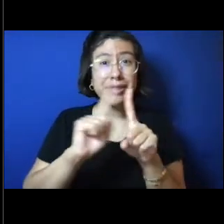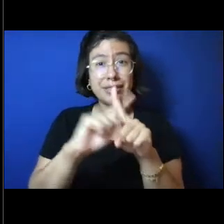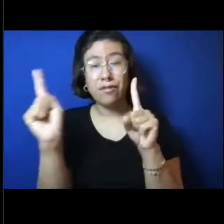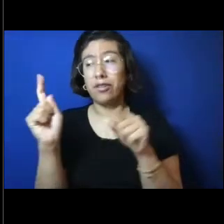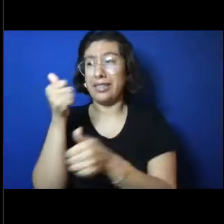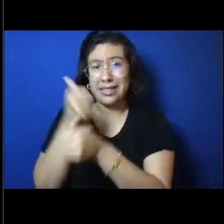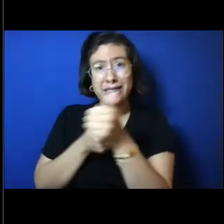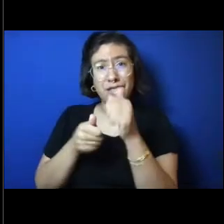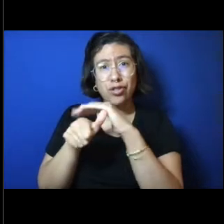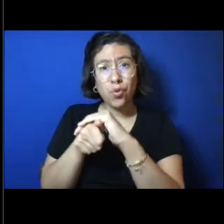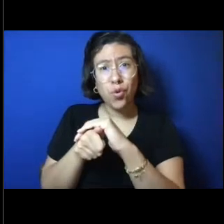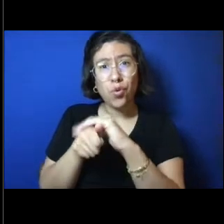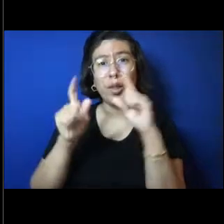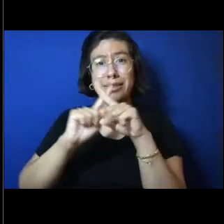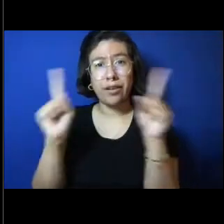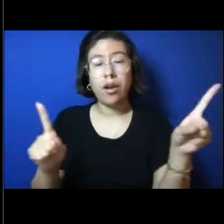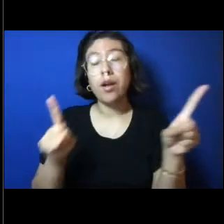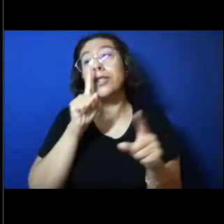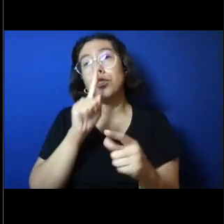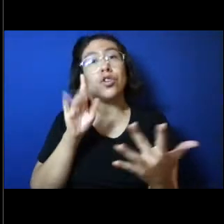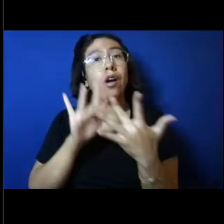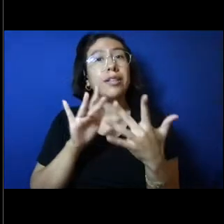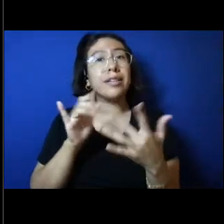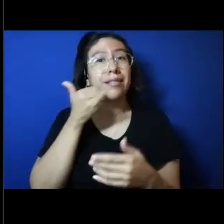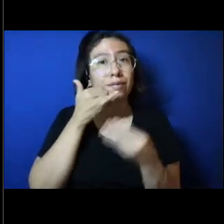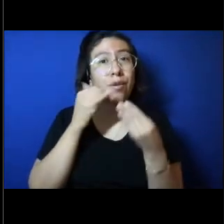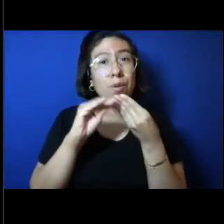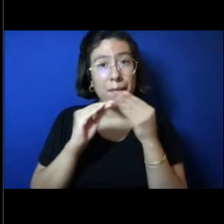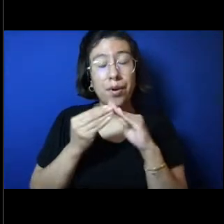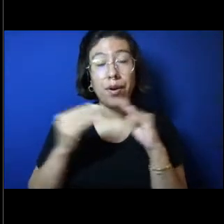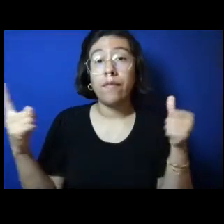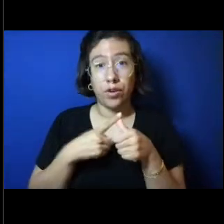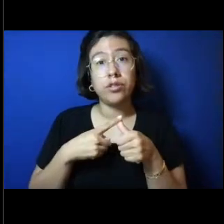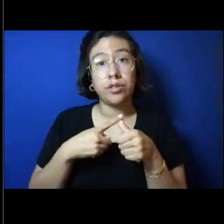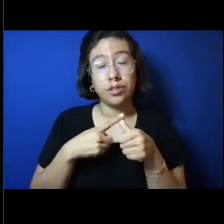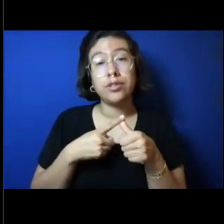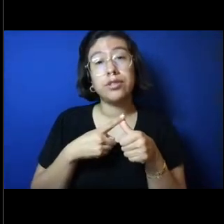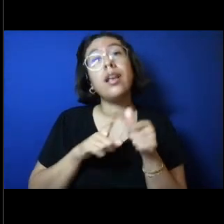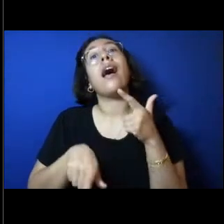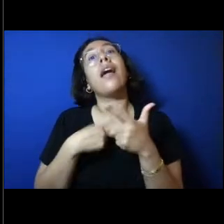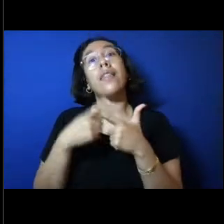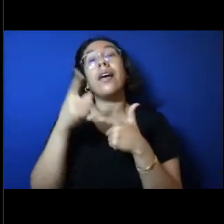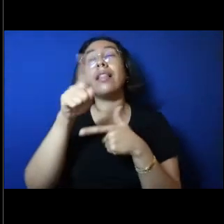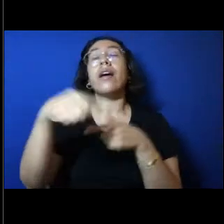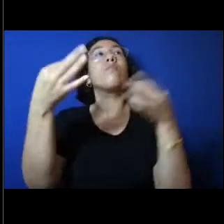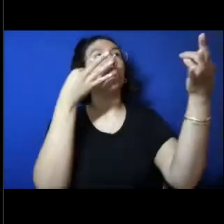So you want to make sure you contact your stranding network first. And then they can lead you down the steps